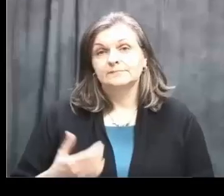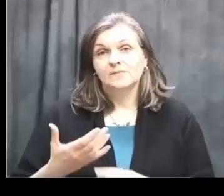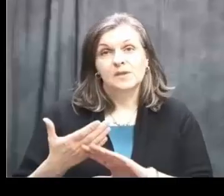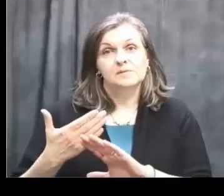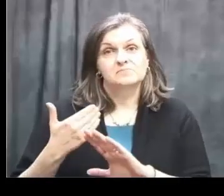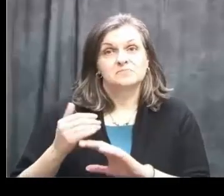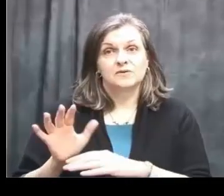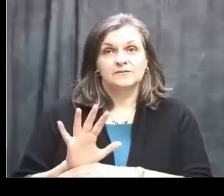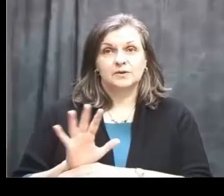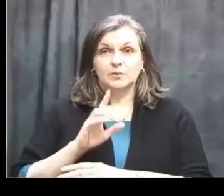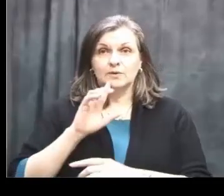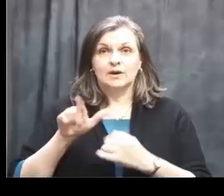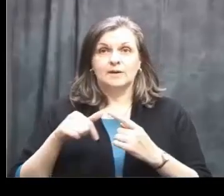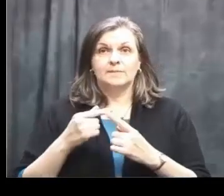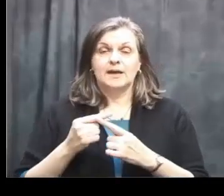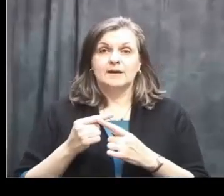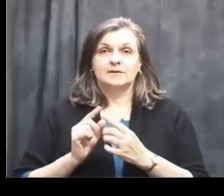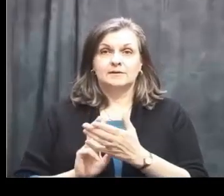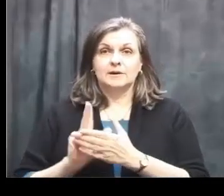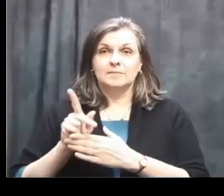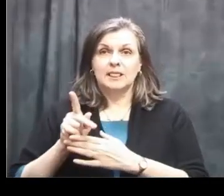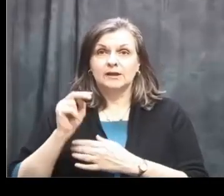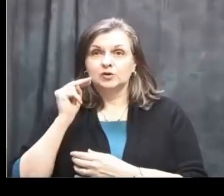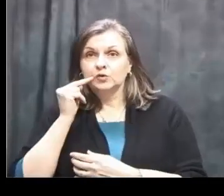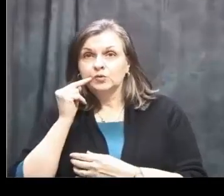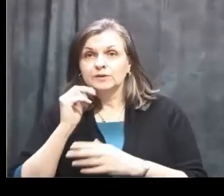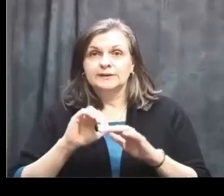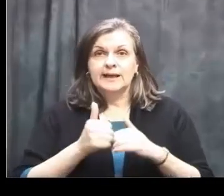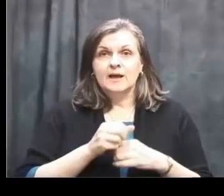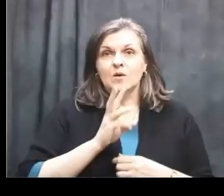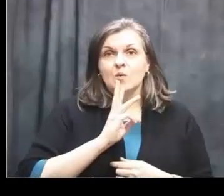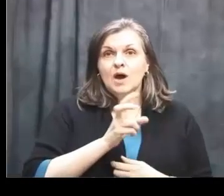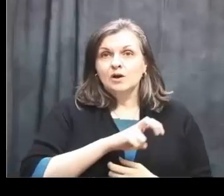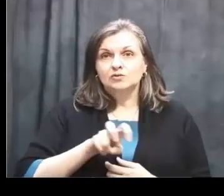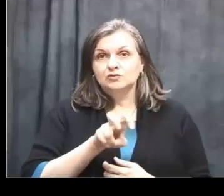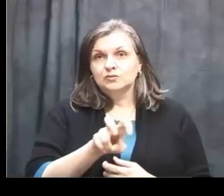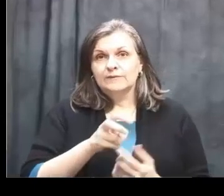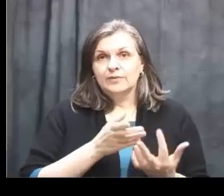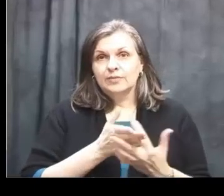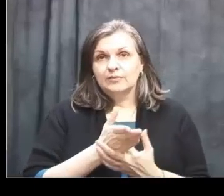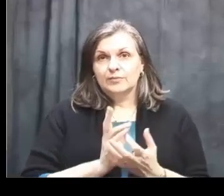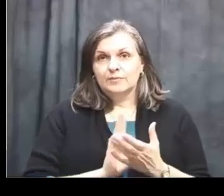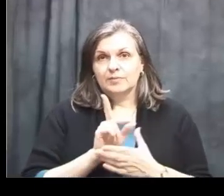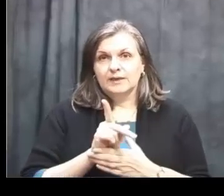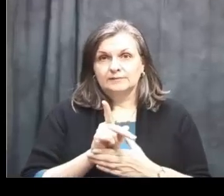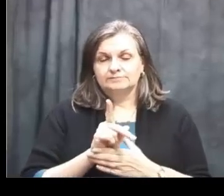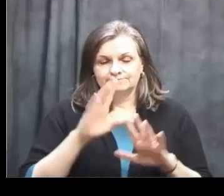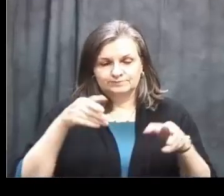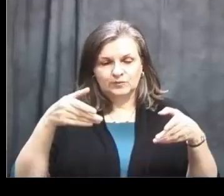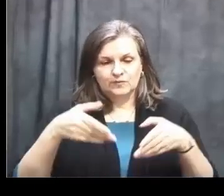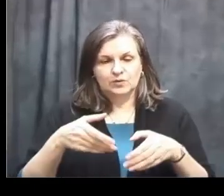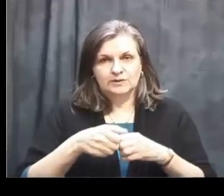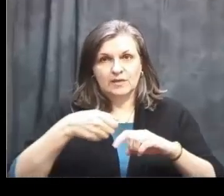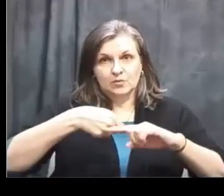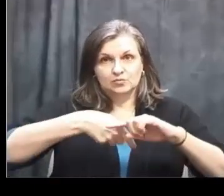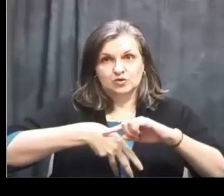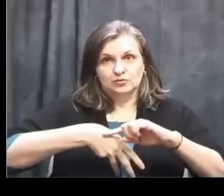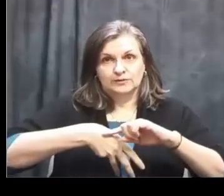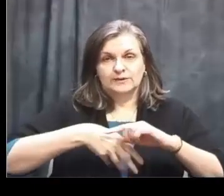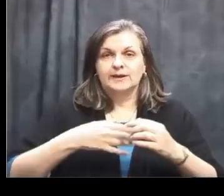In the last session we thought about plant nutrients and water transport in plants focusing solely on the roots